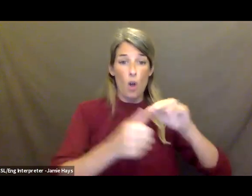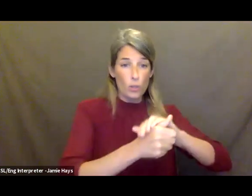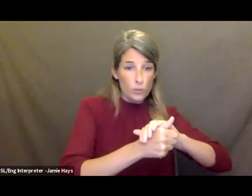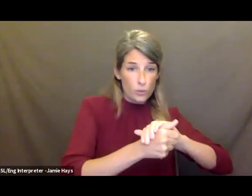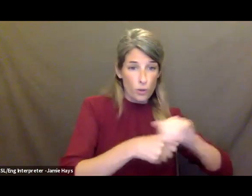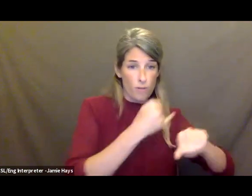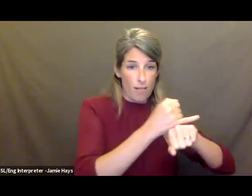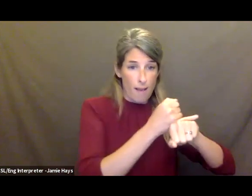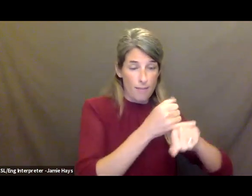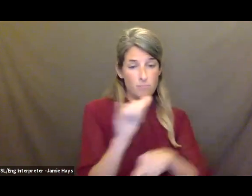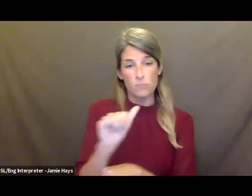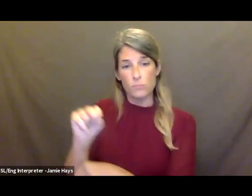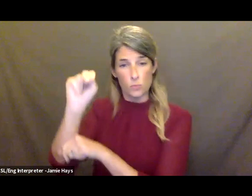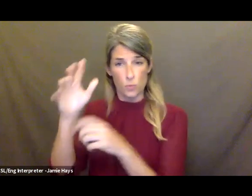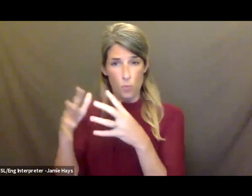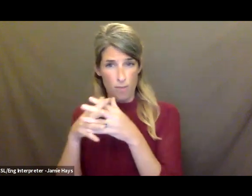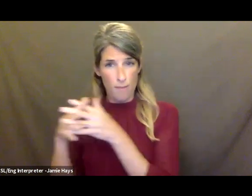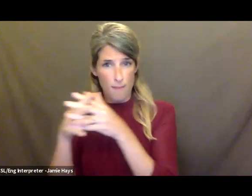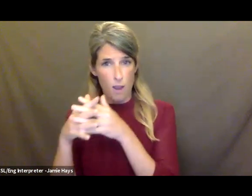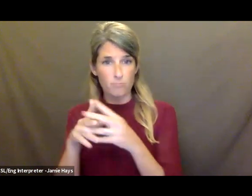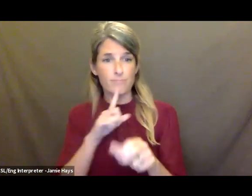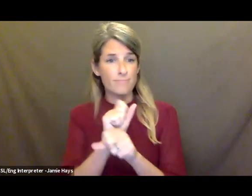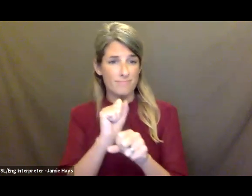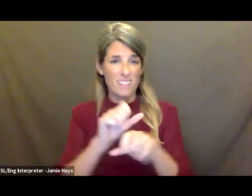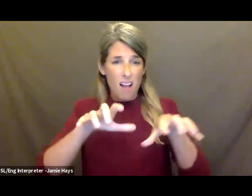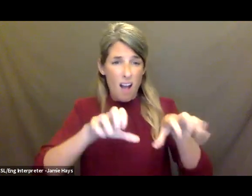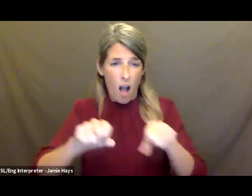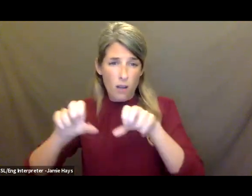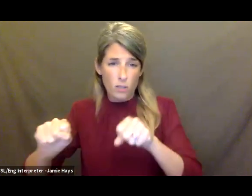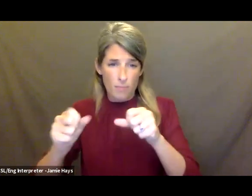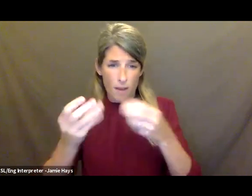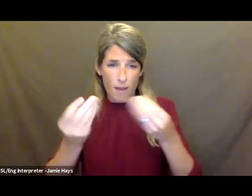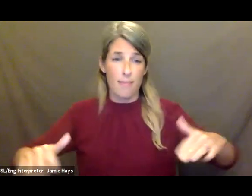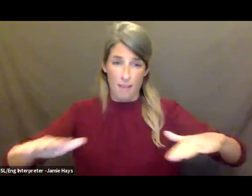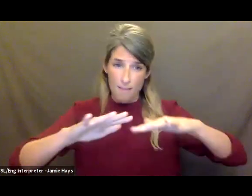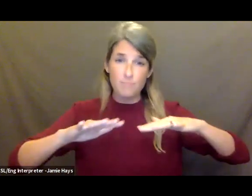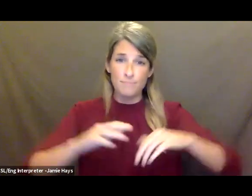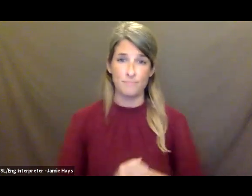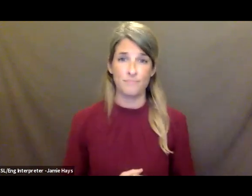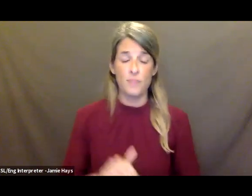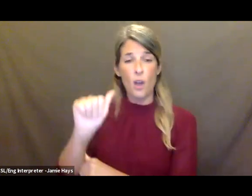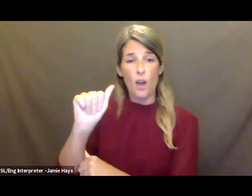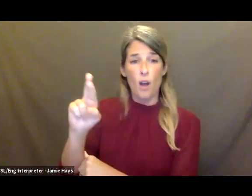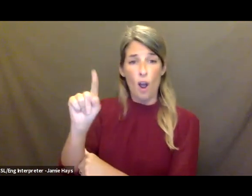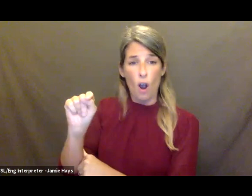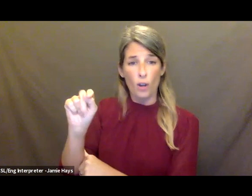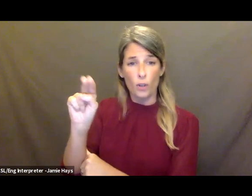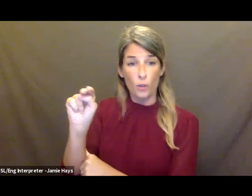otherwise known as North America, we are on occupied territory. A.R.T./New York's membership in the five boroughs